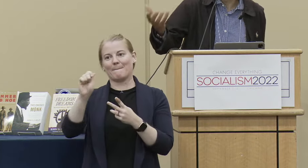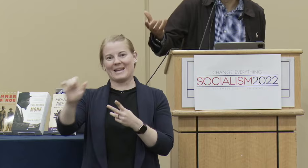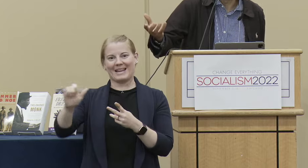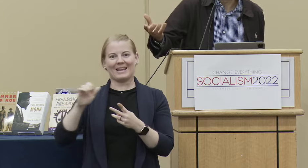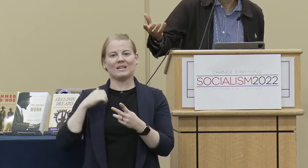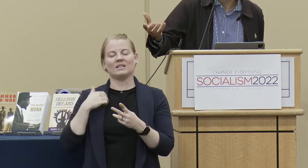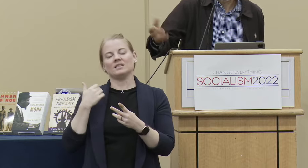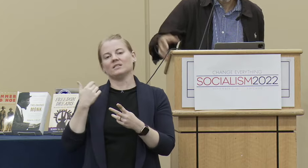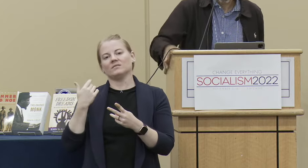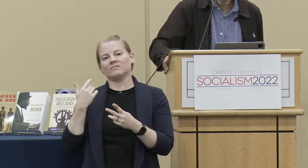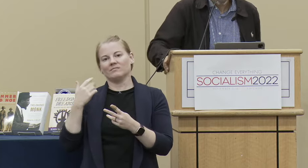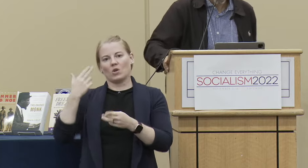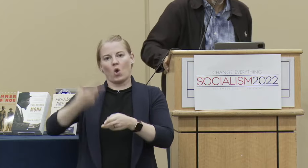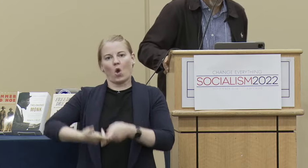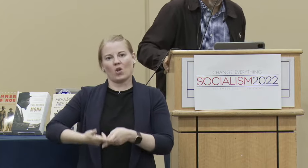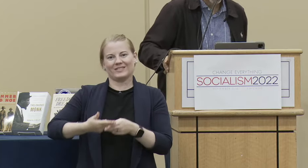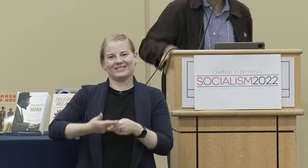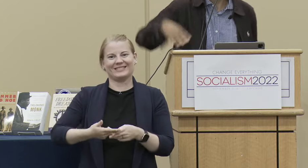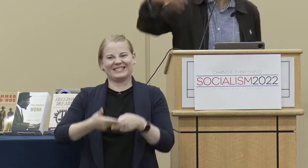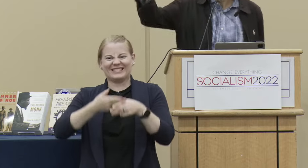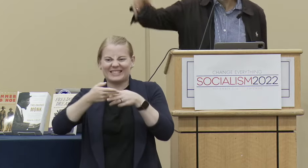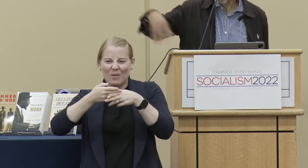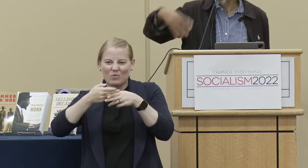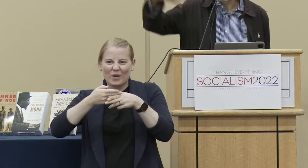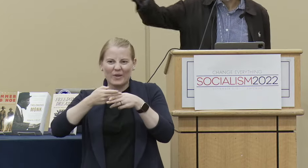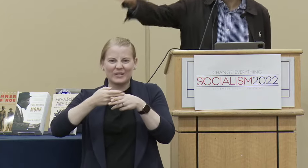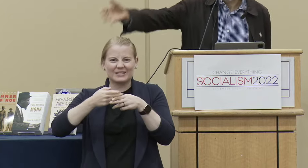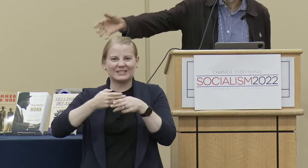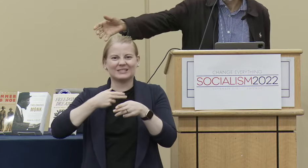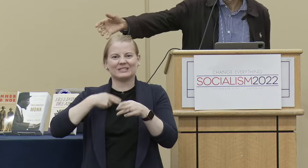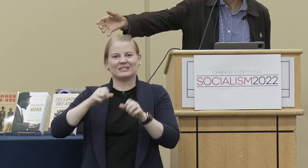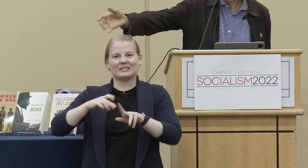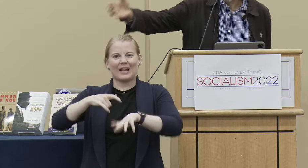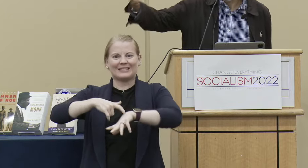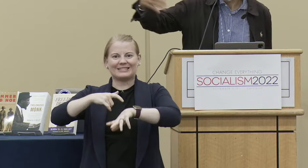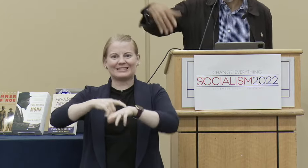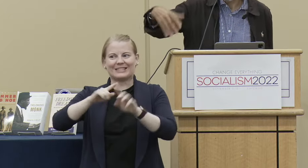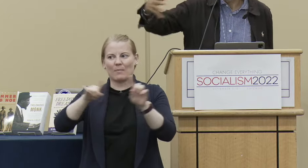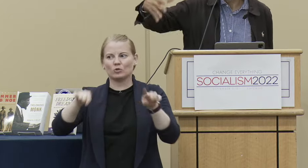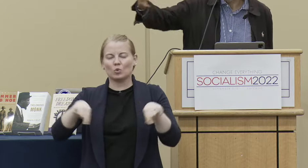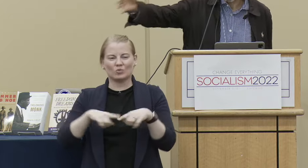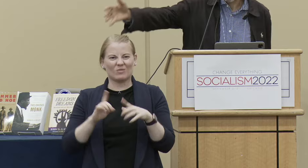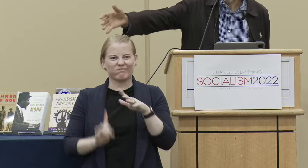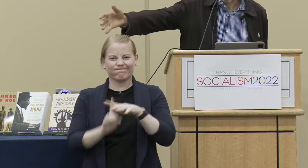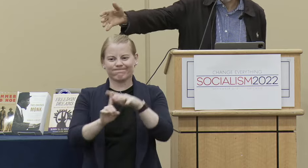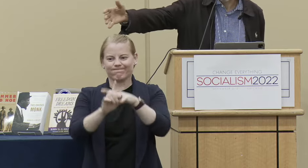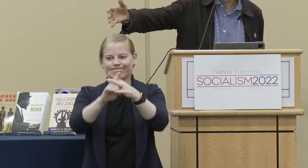wrote about in Freedom Dreams with what Peter Wilson dubbed temporary autonomy zones. These are popping up in Latin